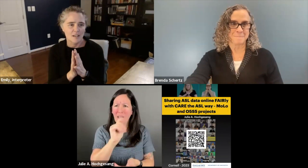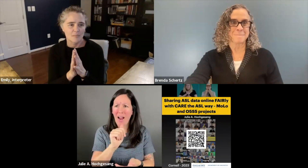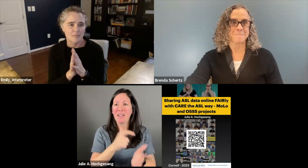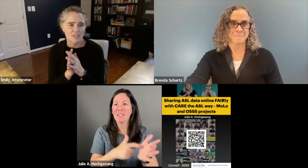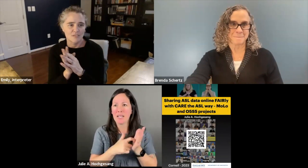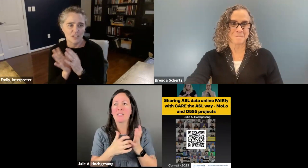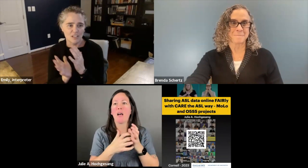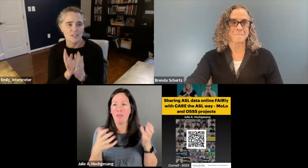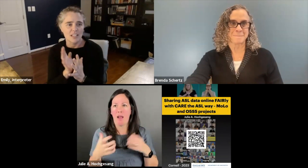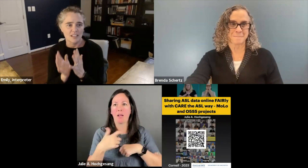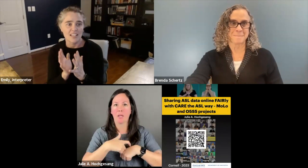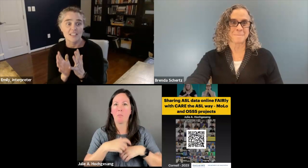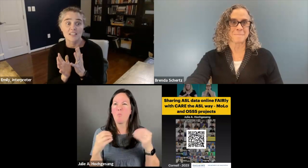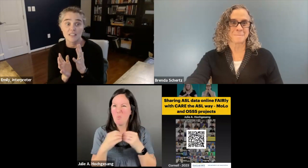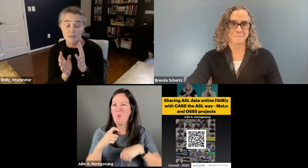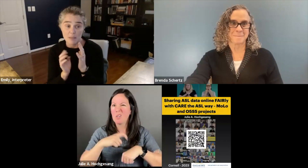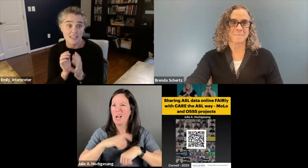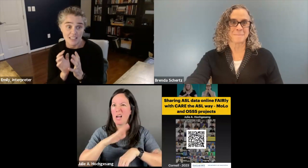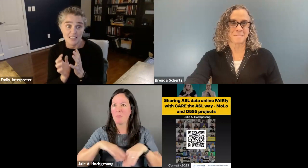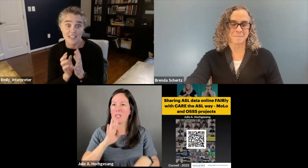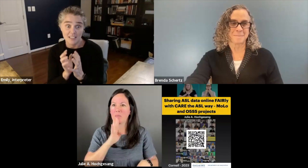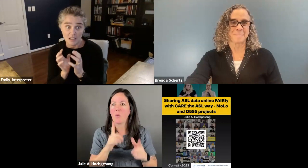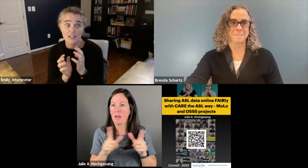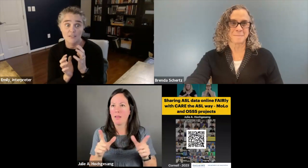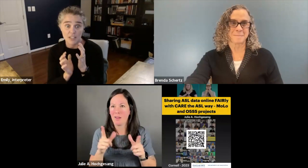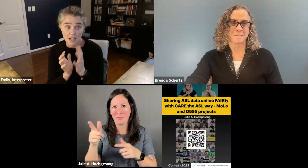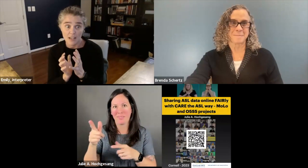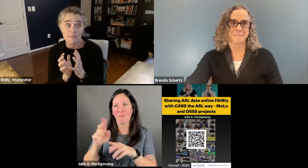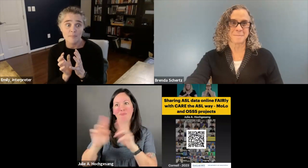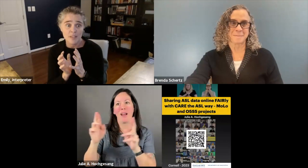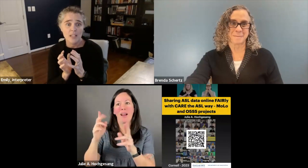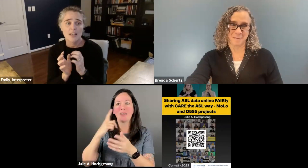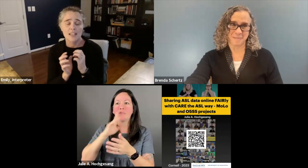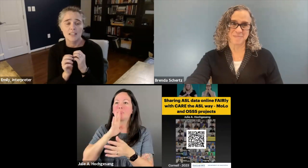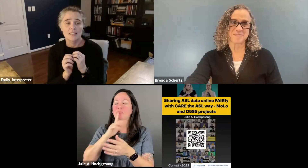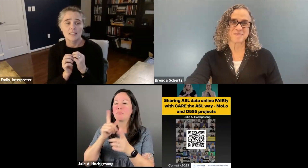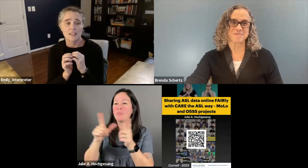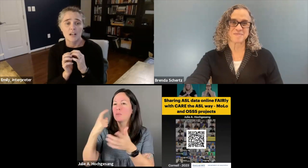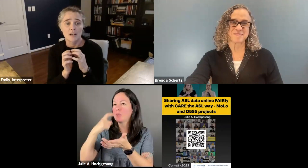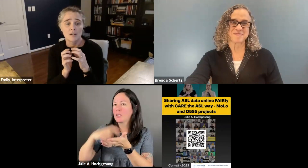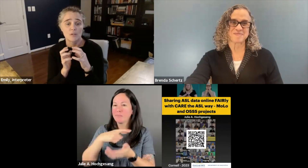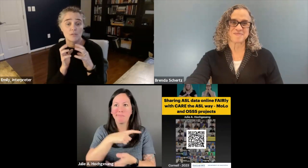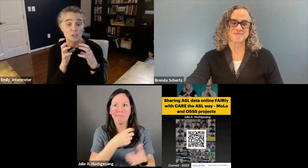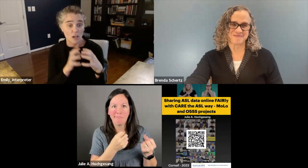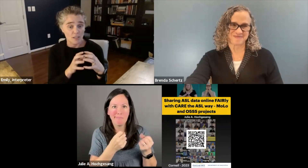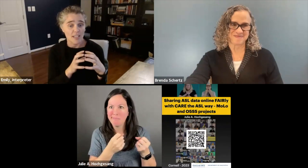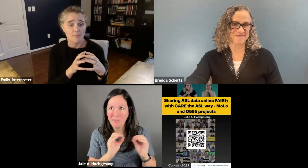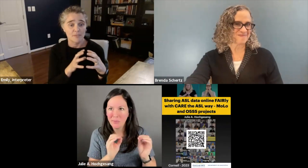the video data takes a and metadata takes a lot of time and for our type of